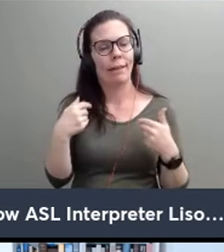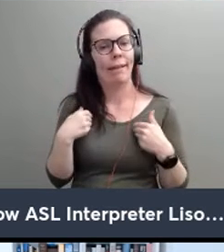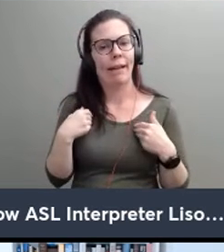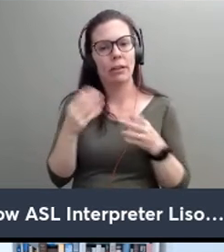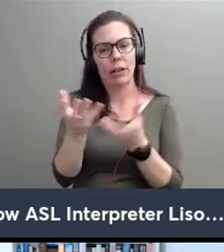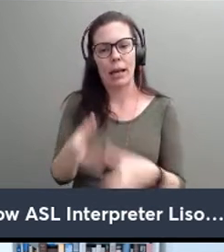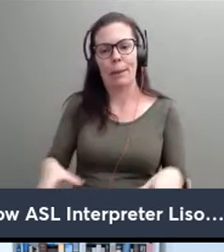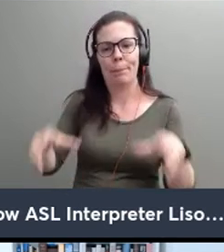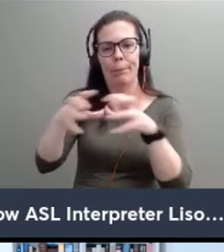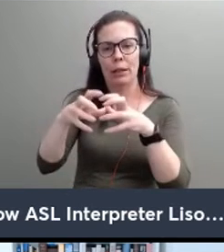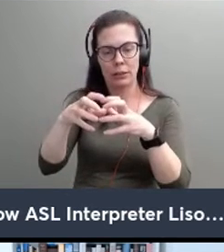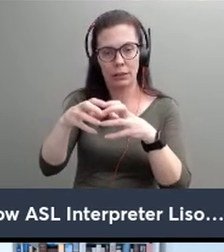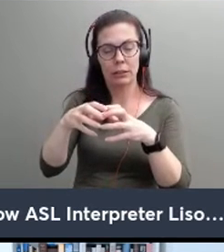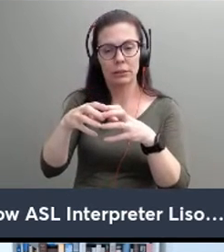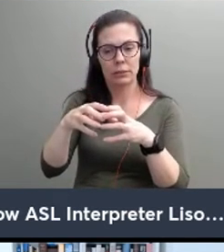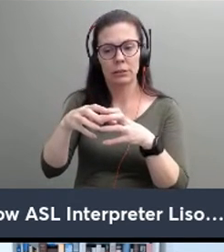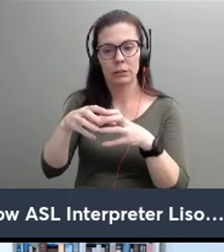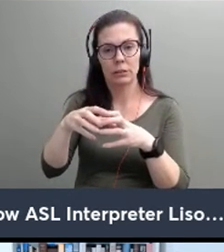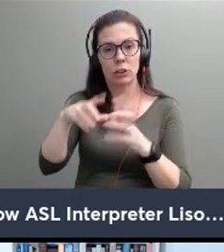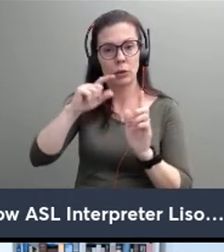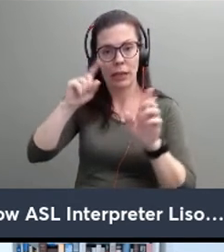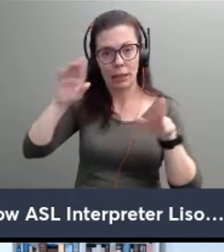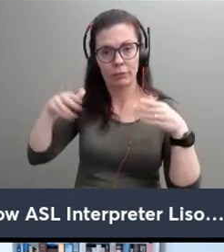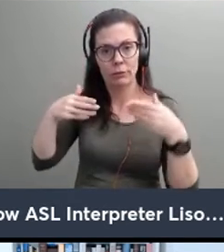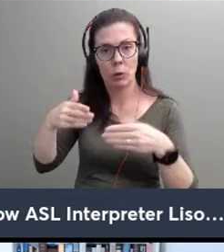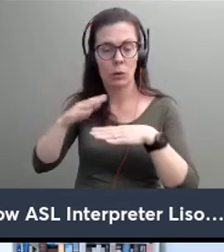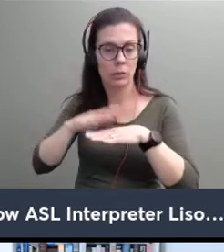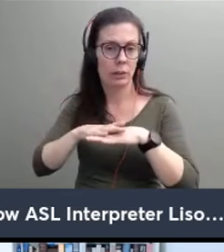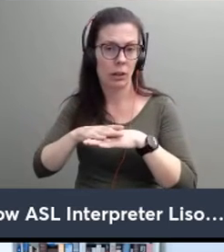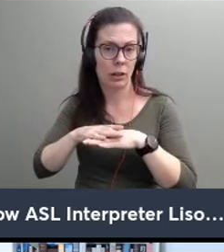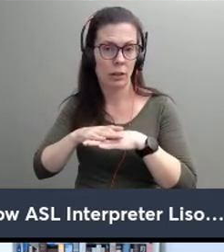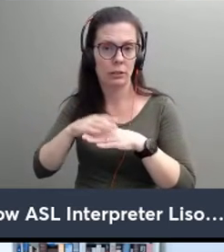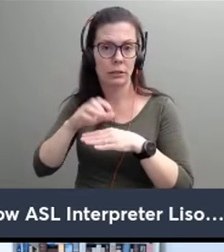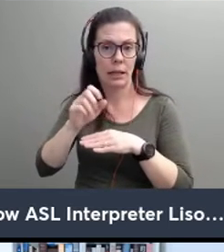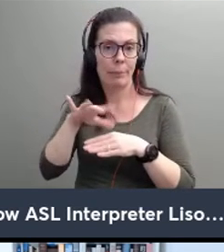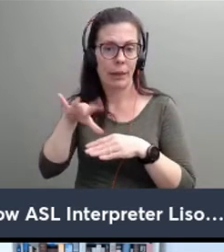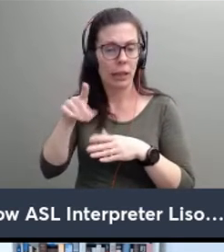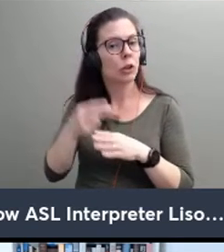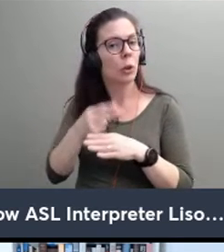where you can focus on embedding using APIs. And we have rich SDK,